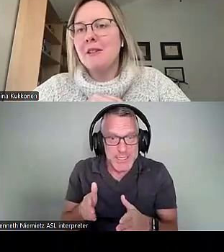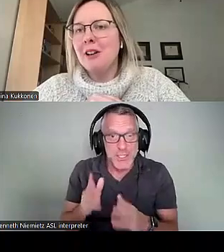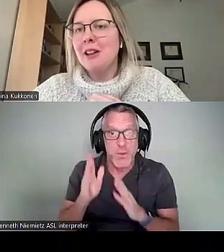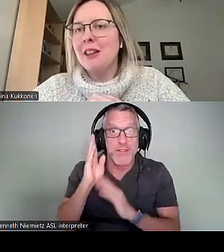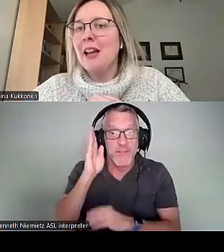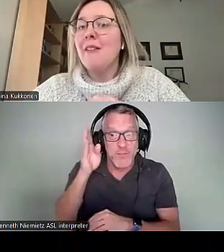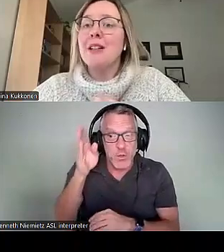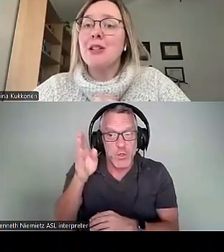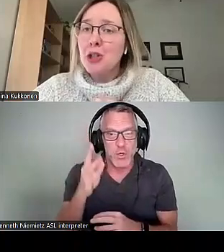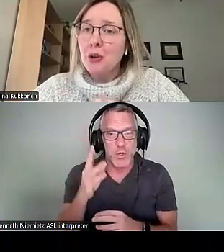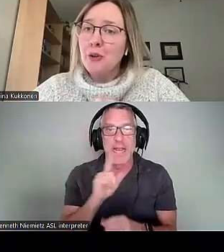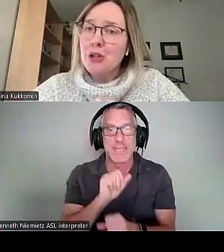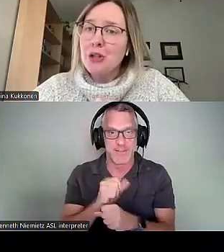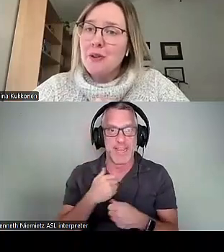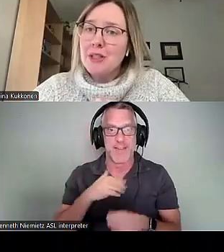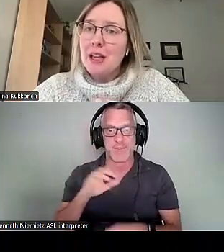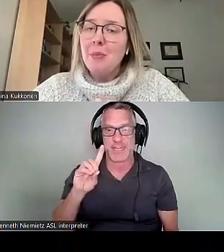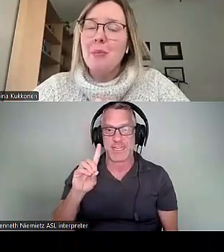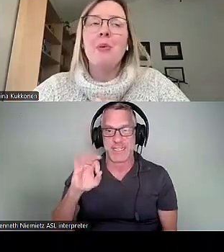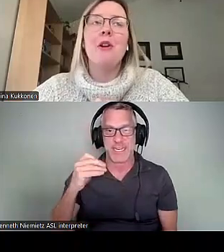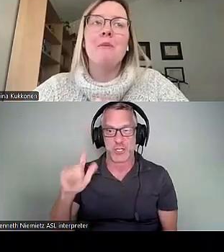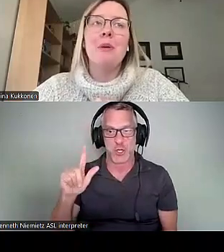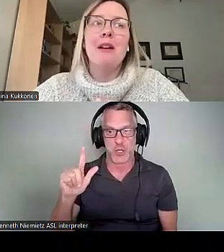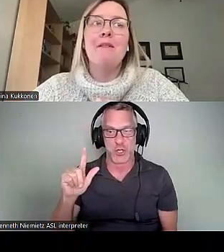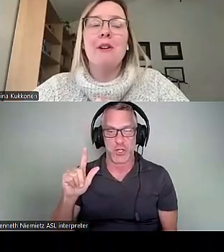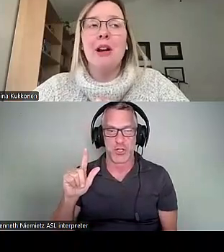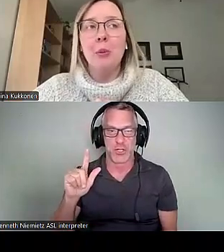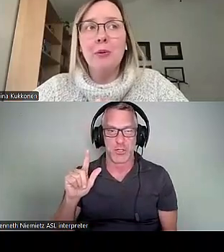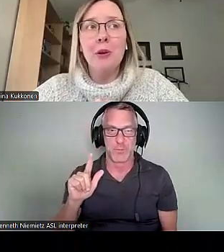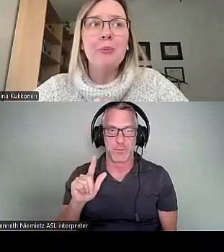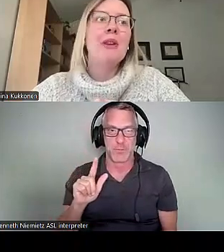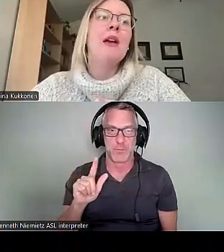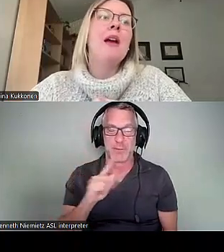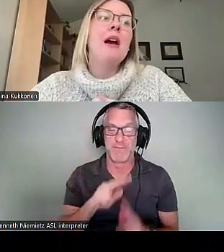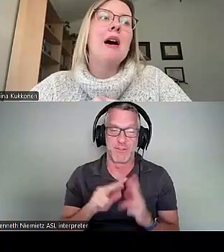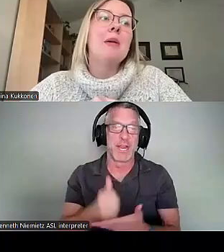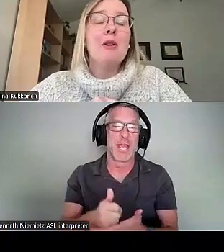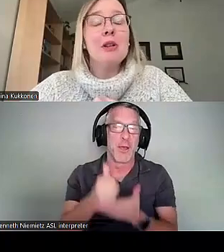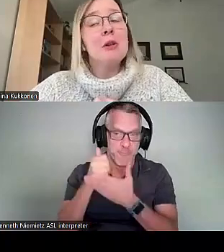definitely think having a digital version of this game would've been very helpful. But I've also